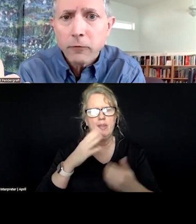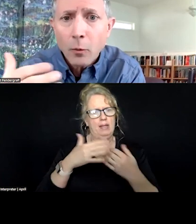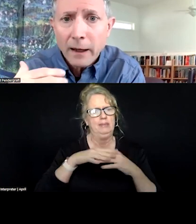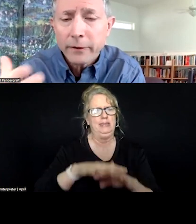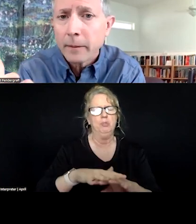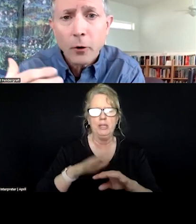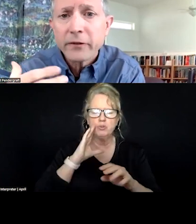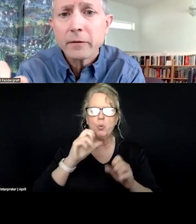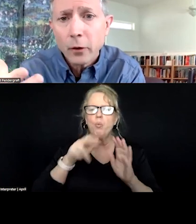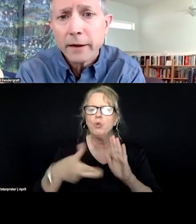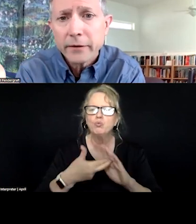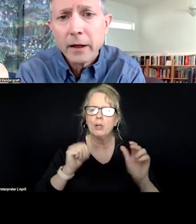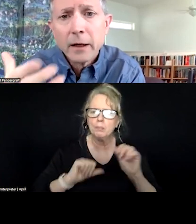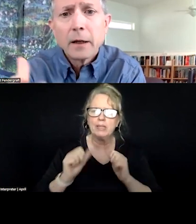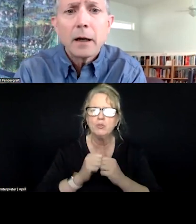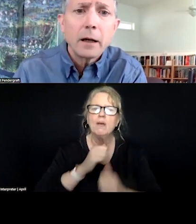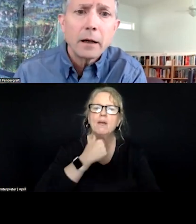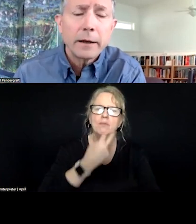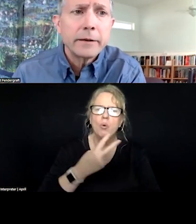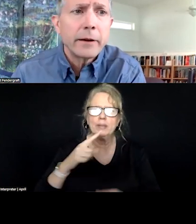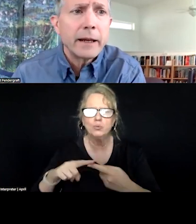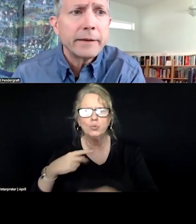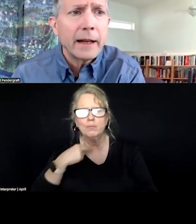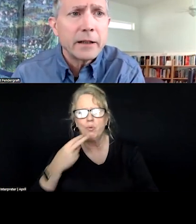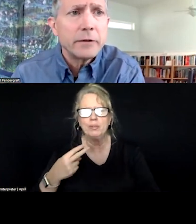ROLE PLAY WITH THEM VOICE-TO-VOICE UNTIL THEY GET THAT ISSUE